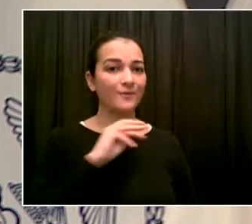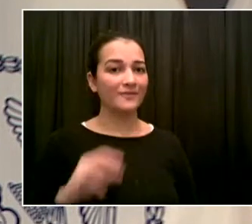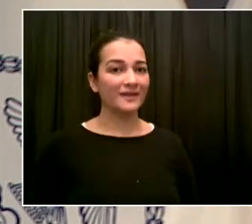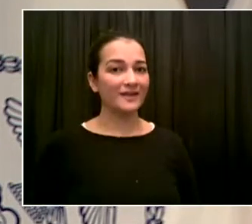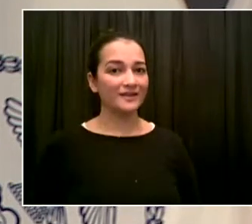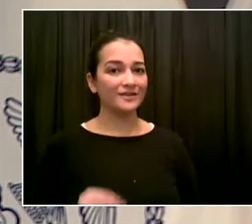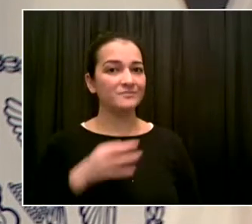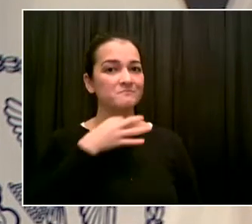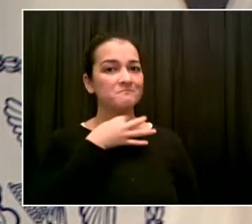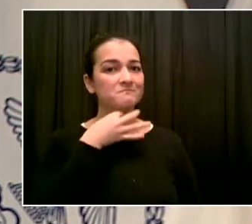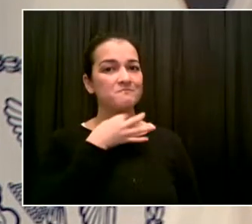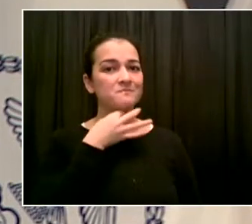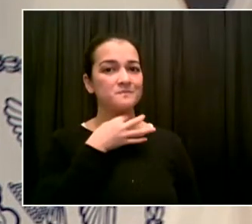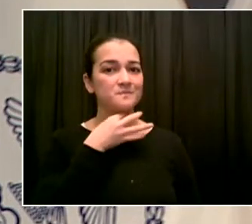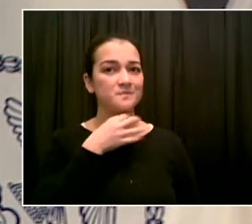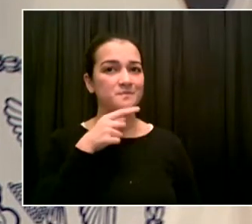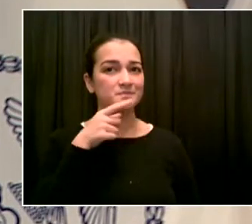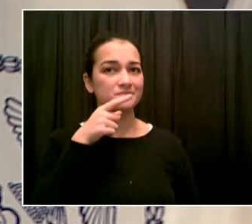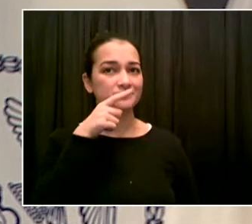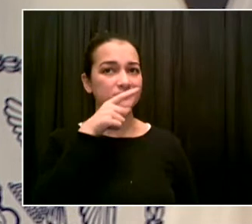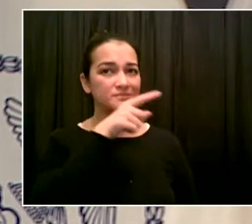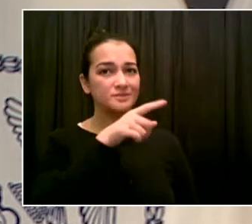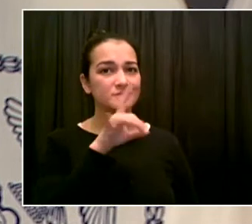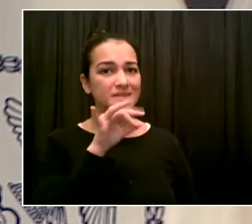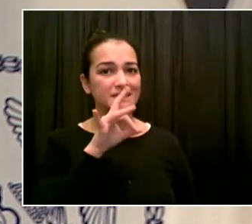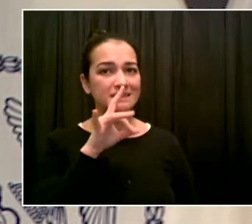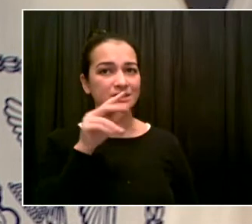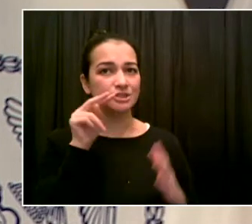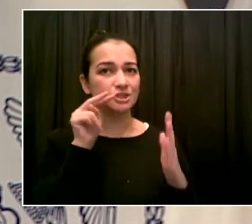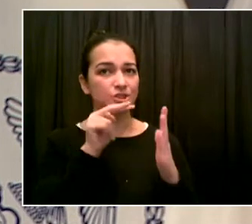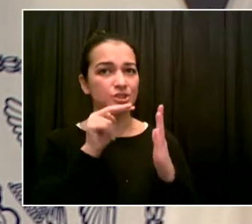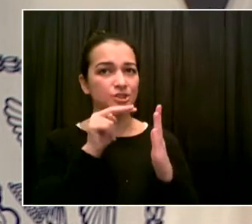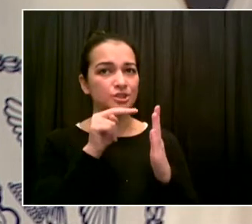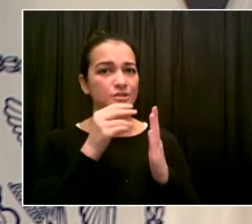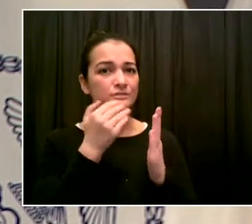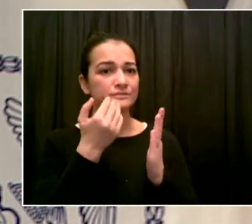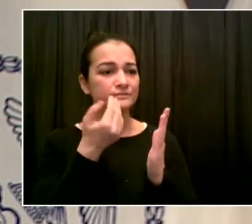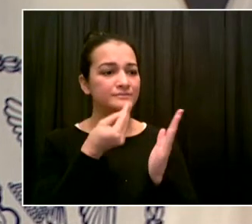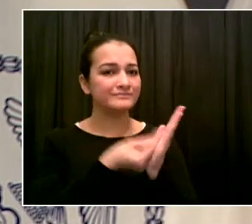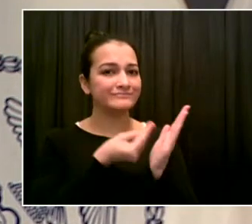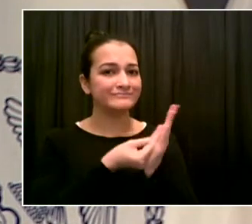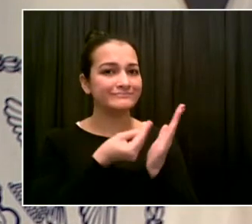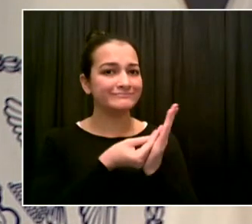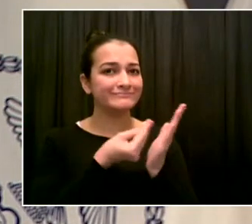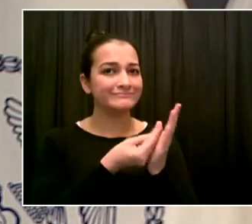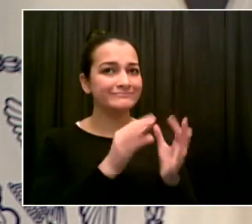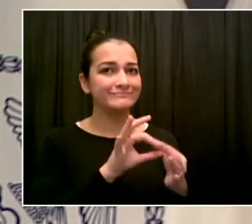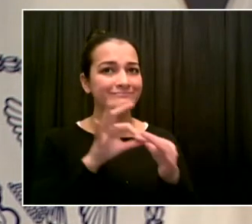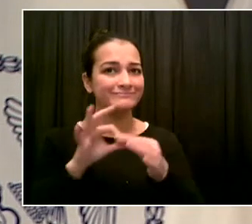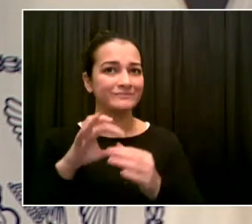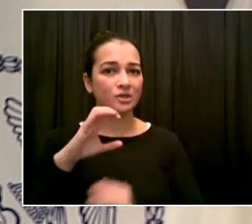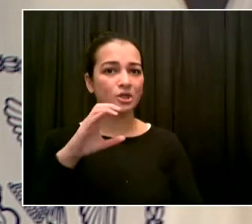POLITICO. HAVE YOU HAD A CHANCE TO TAKE A LOOK AT ANY OF